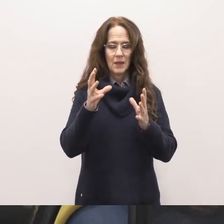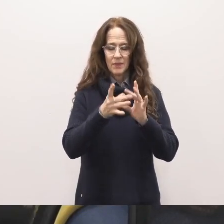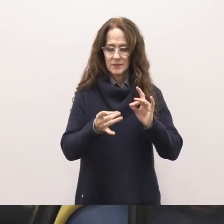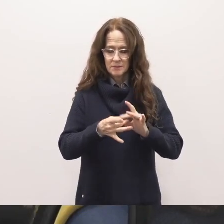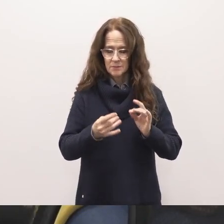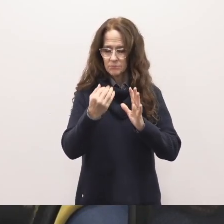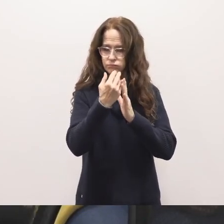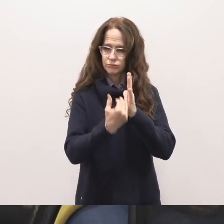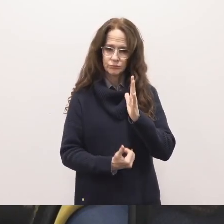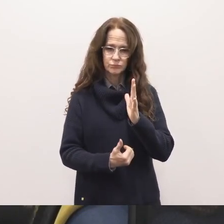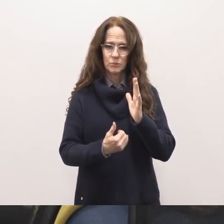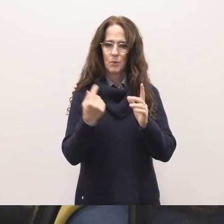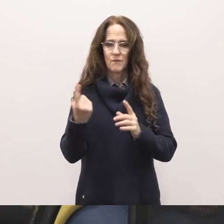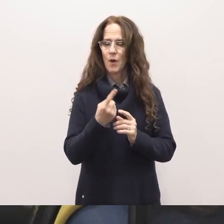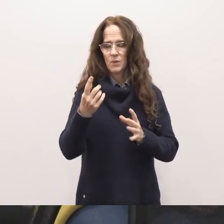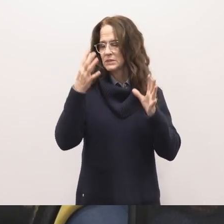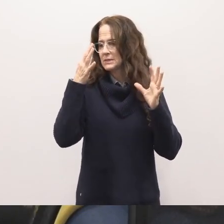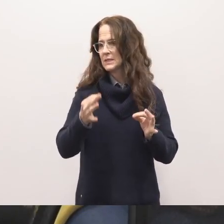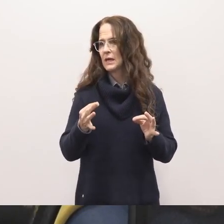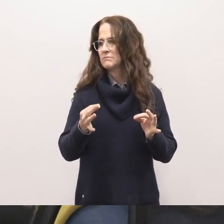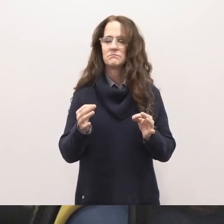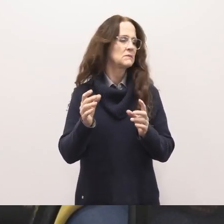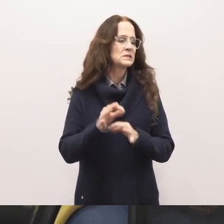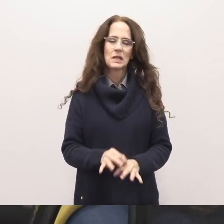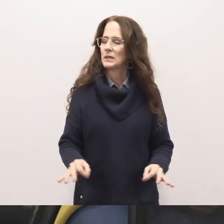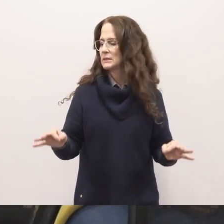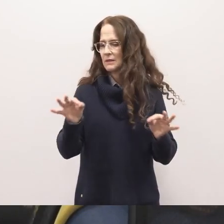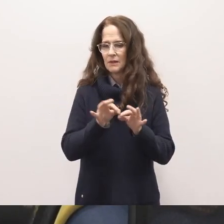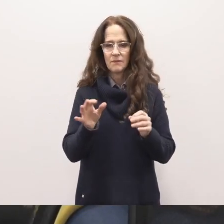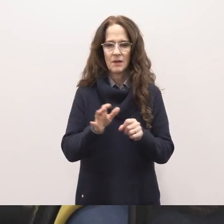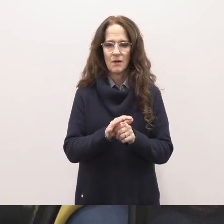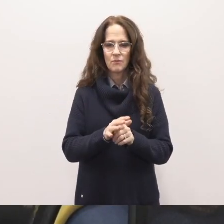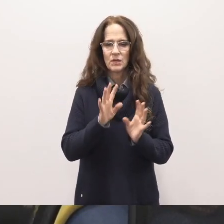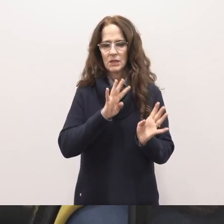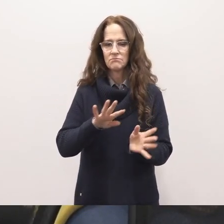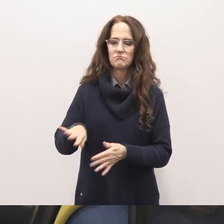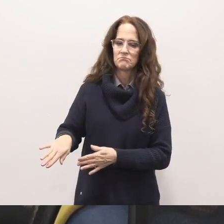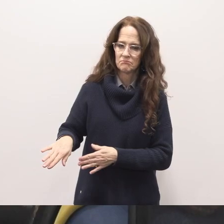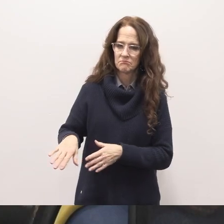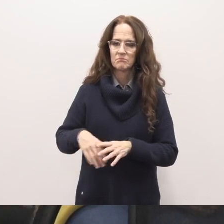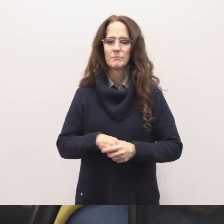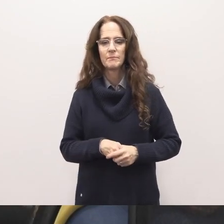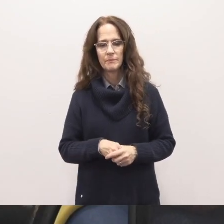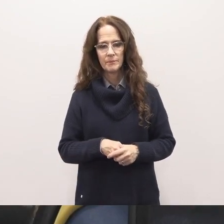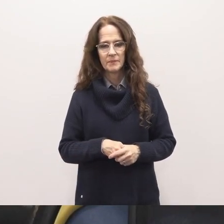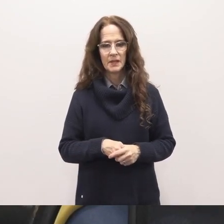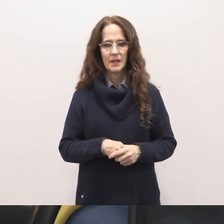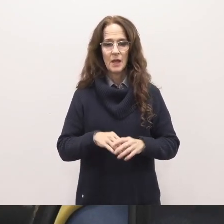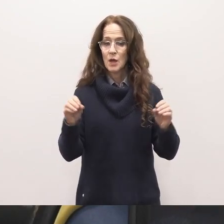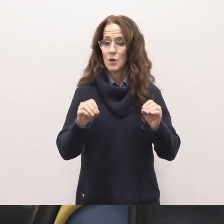and we've always come to the conclusion it's not significant enough, we can pass on it. So there were no findings related